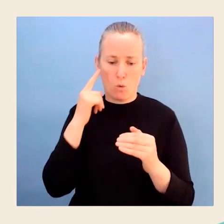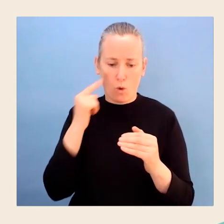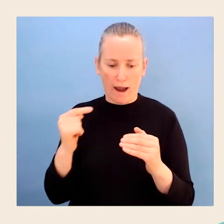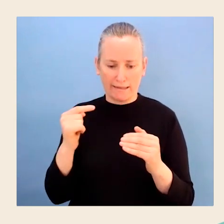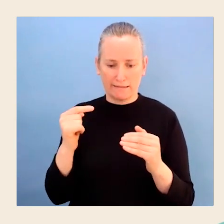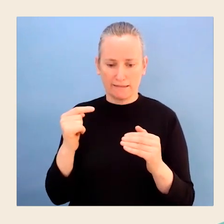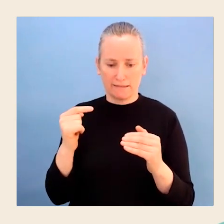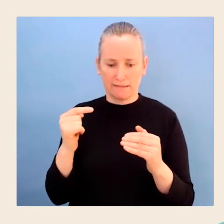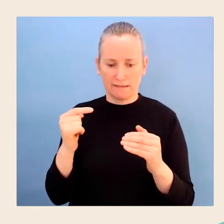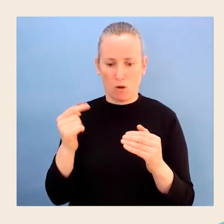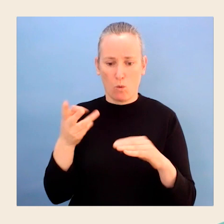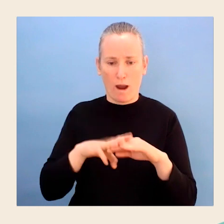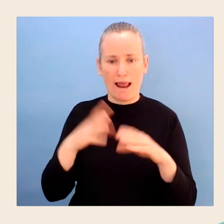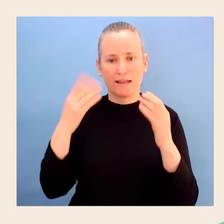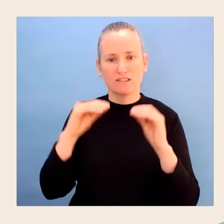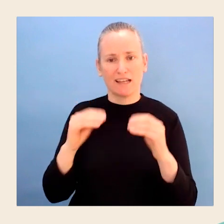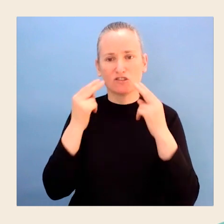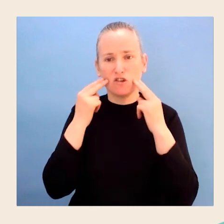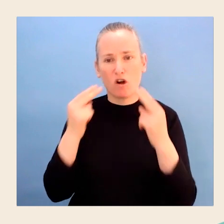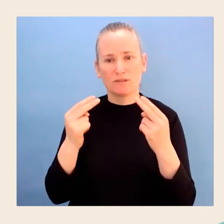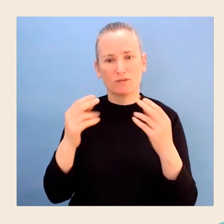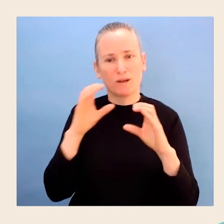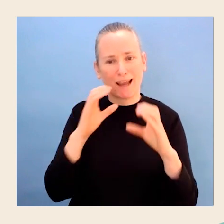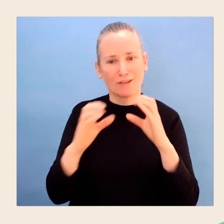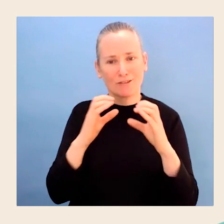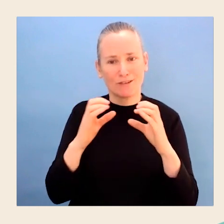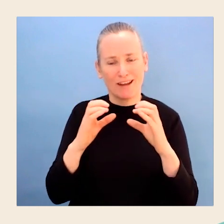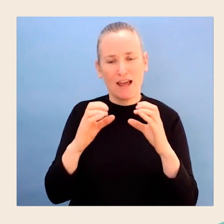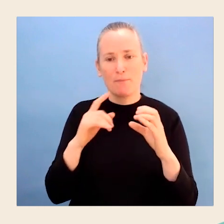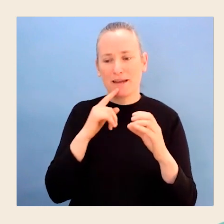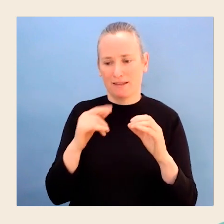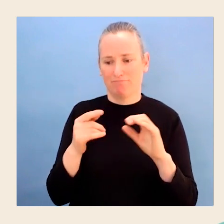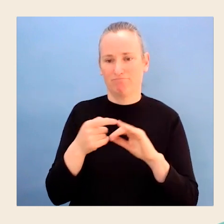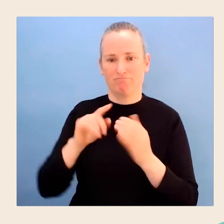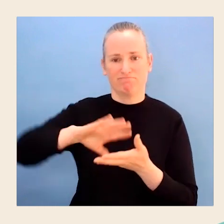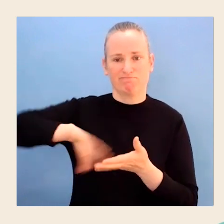while devaluing and erasing language uses of racialized poor and working class